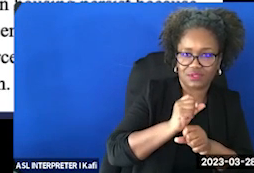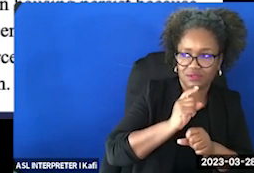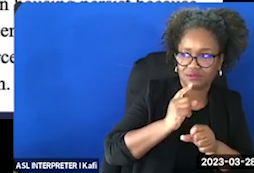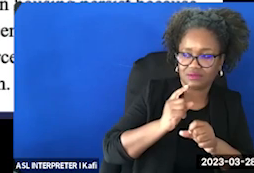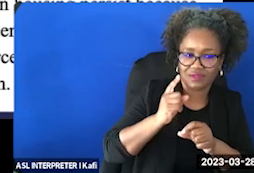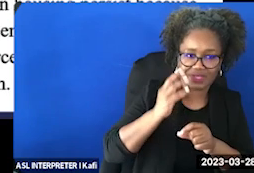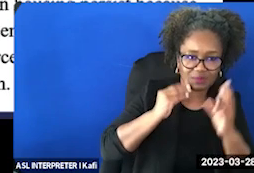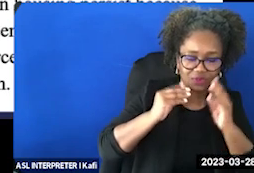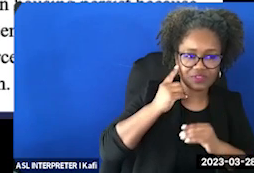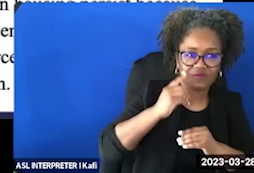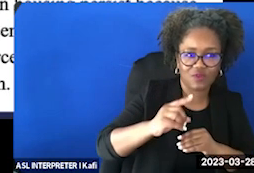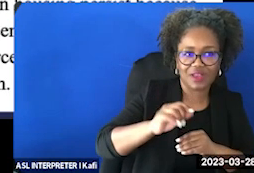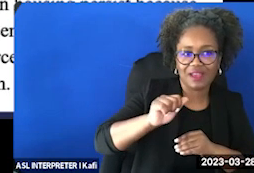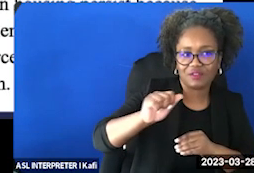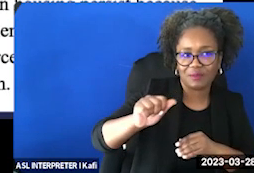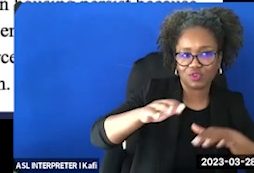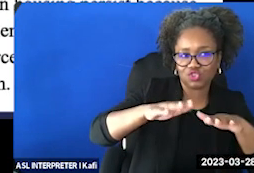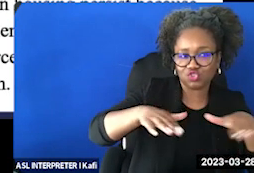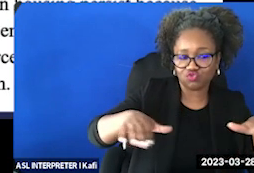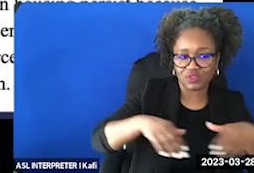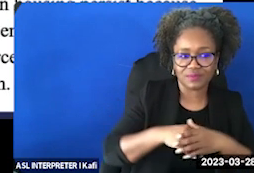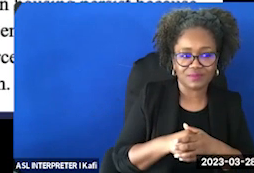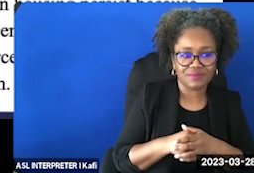Debbie Stine, Science & Technology Policy Academy: you know, for saying that the separate but equal